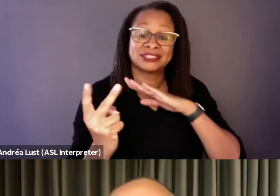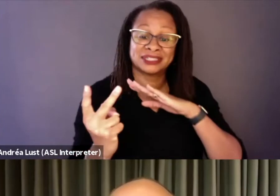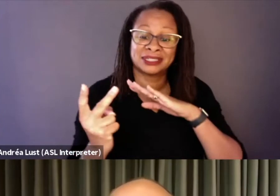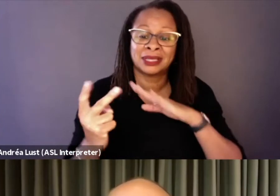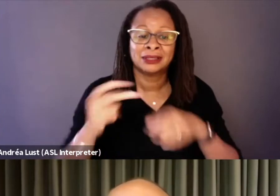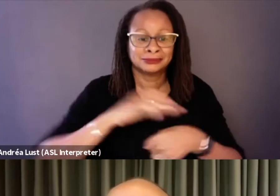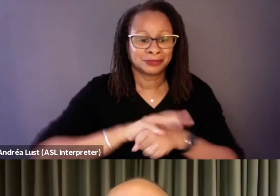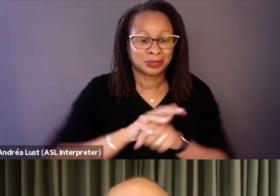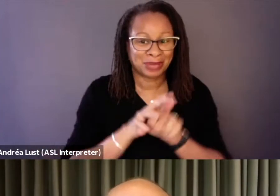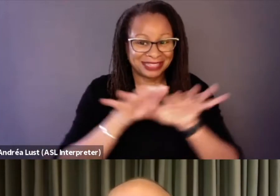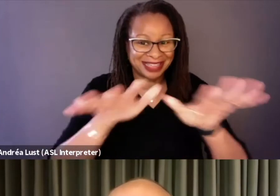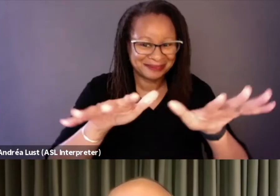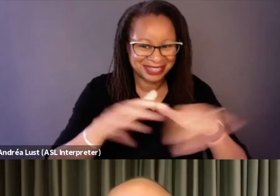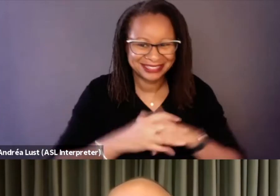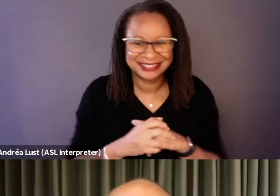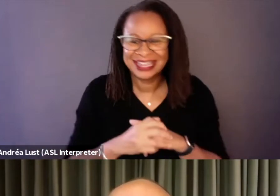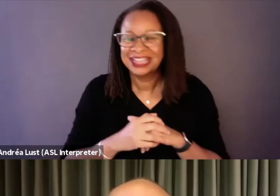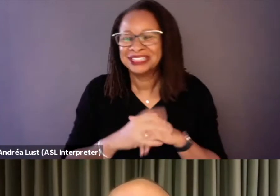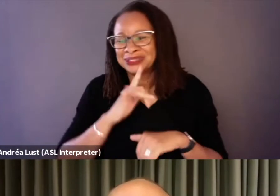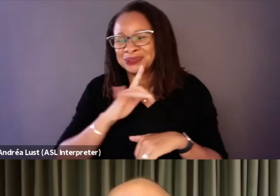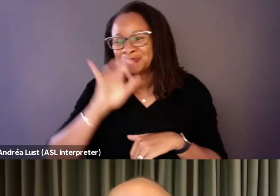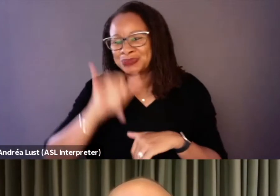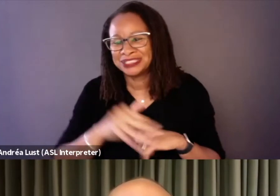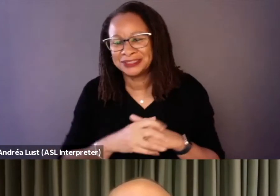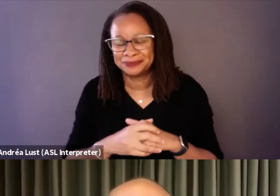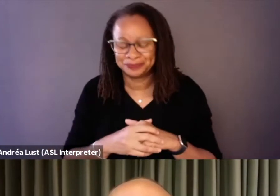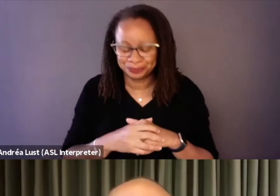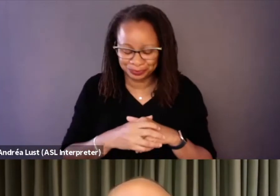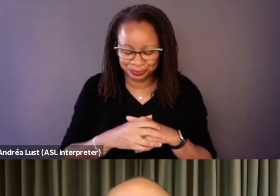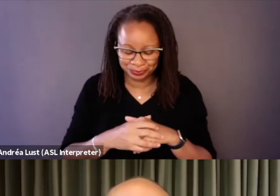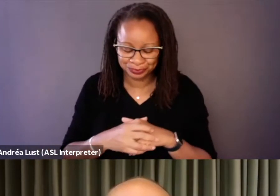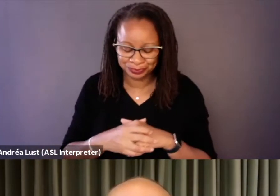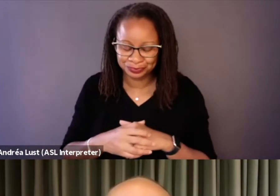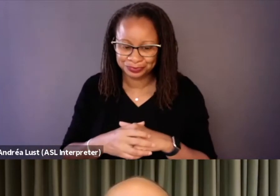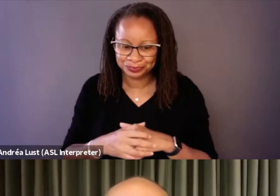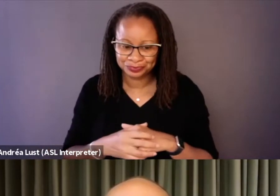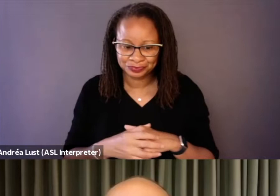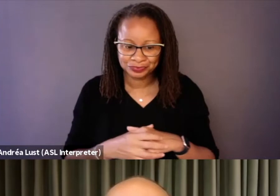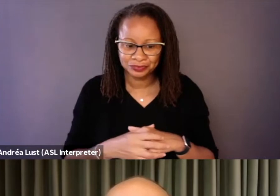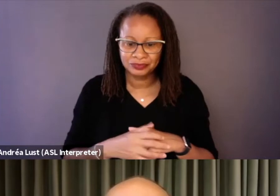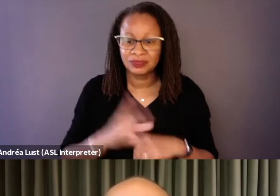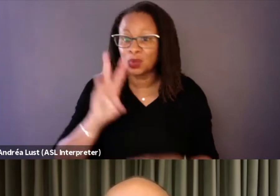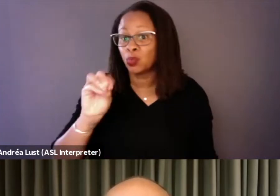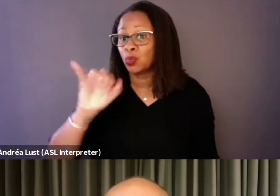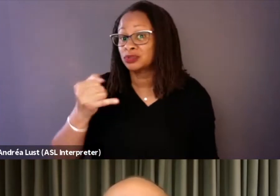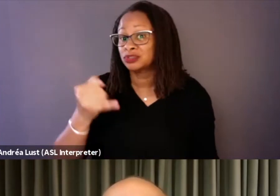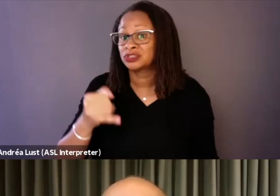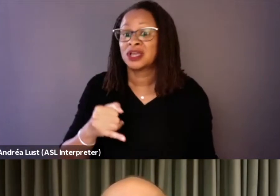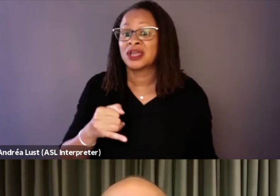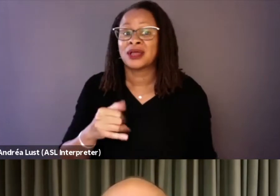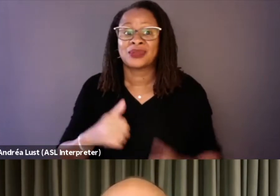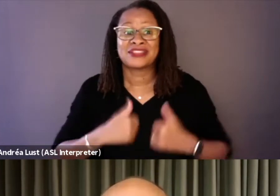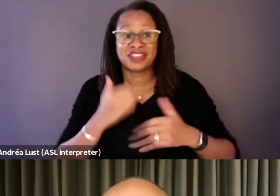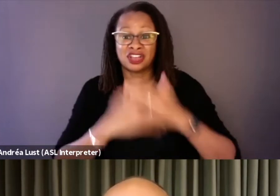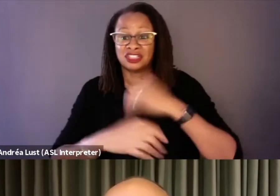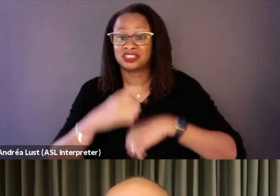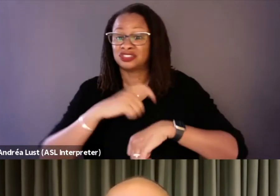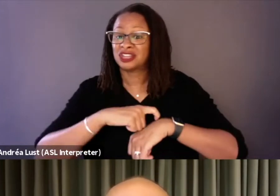but it's extraordinary that Wojnarowicz was living at a time under Reagan with the AIDS epidemic